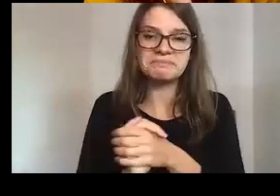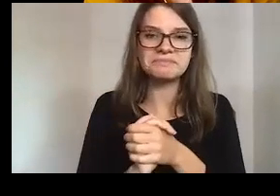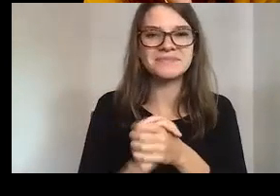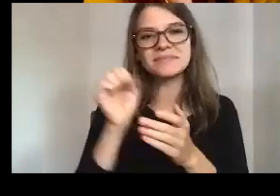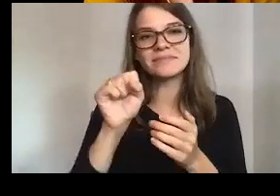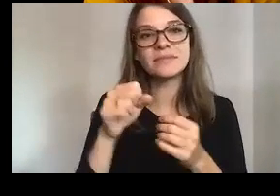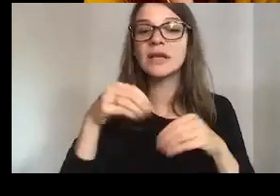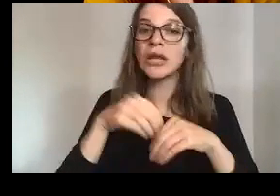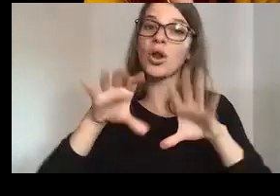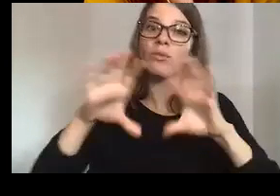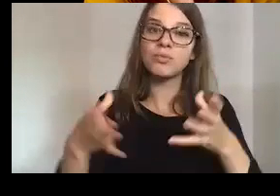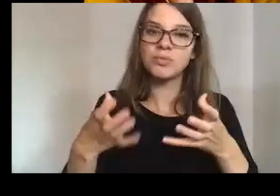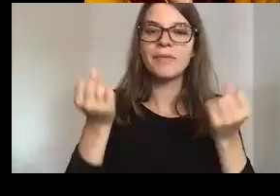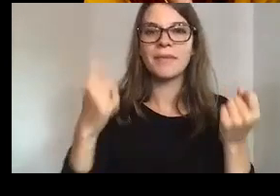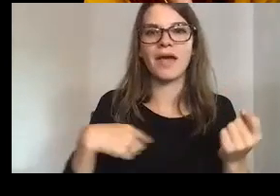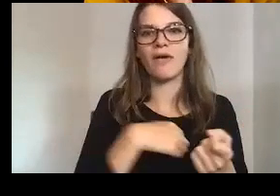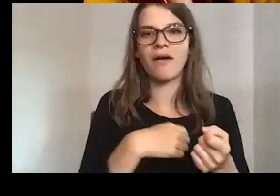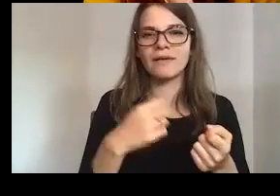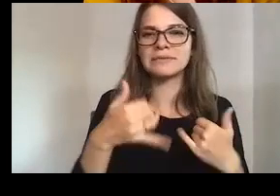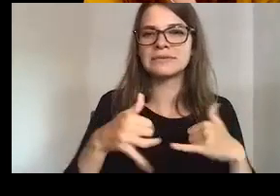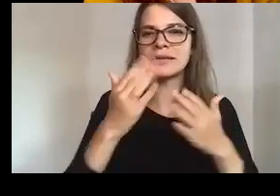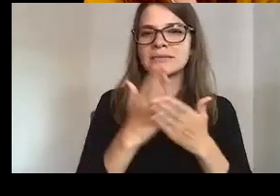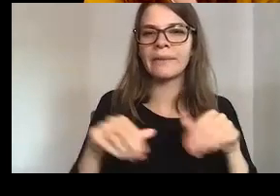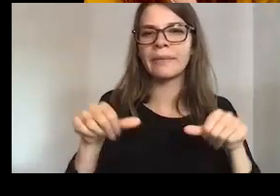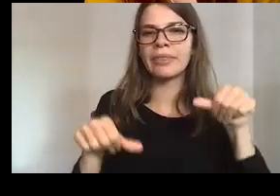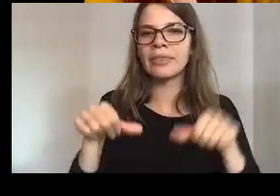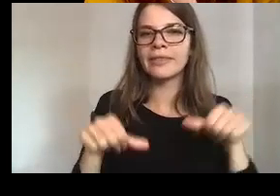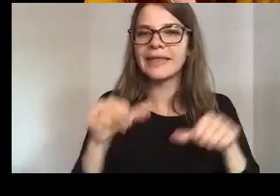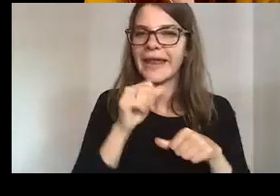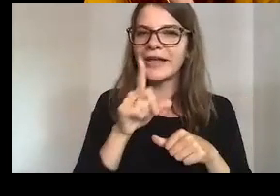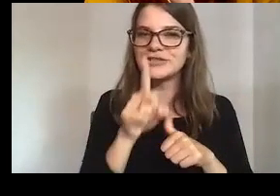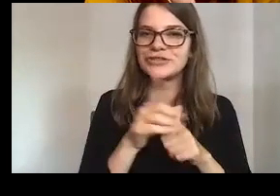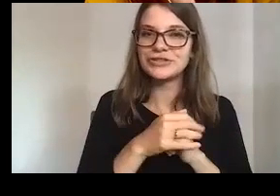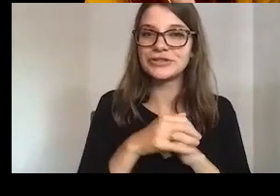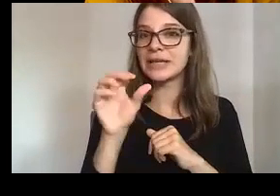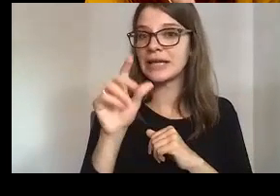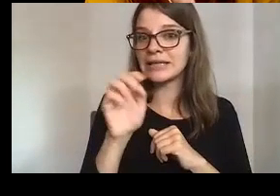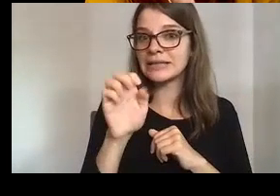group we're all really unsure of still so things like a telehealth visit is effective at helping